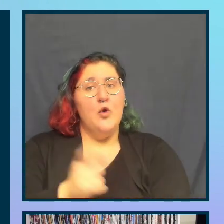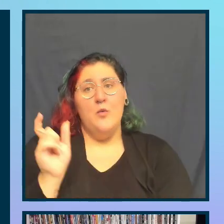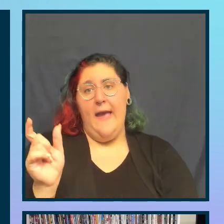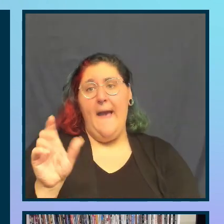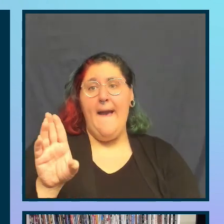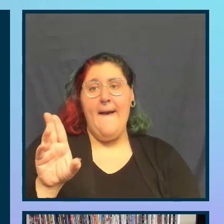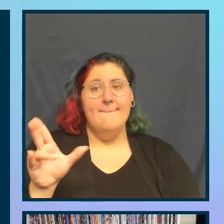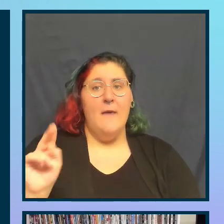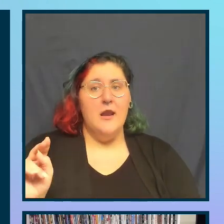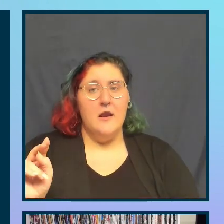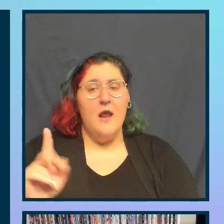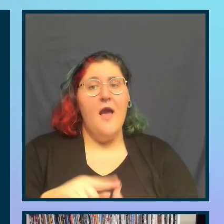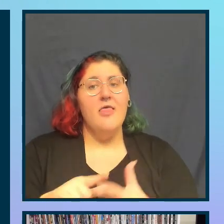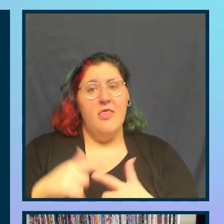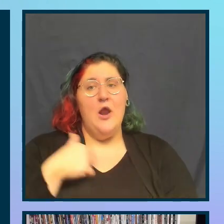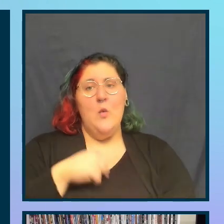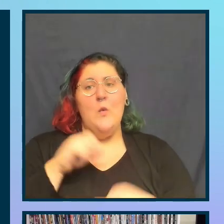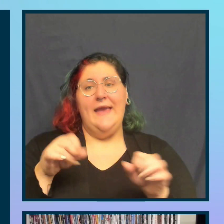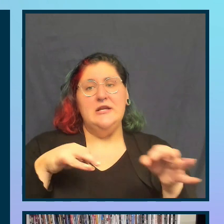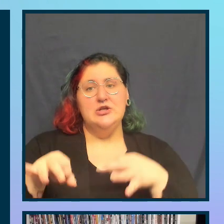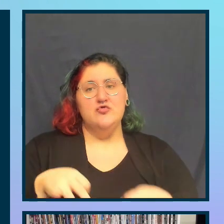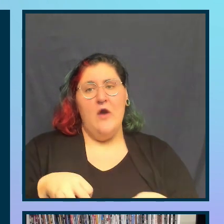the control was then described as enter code button.